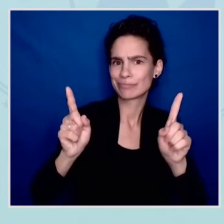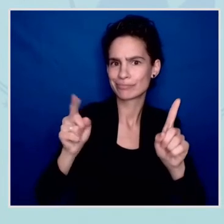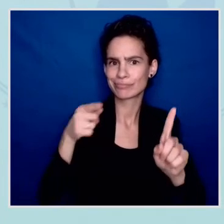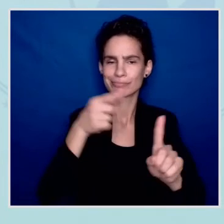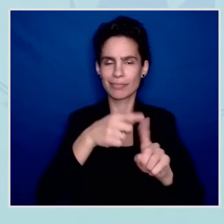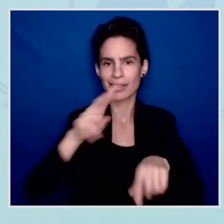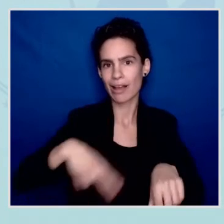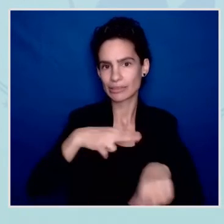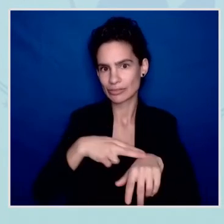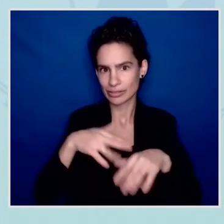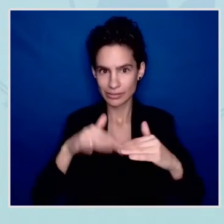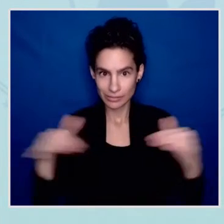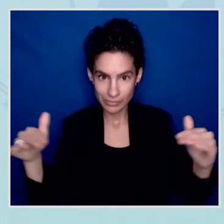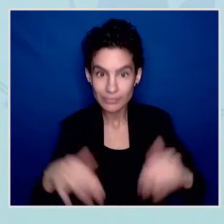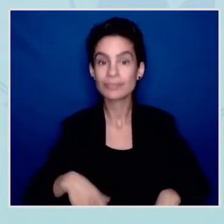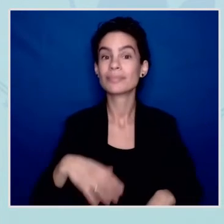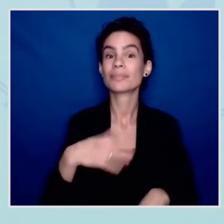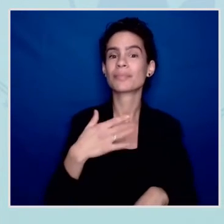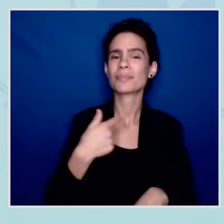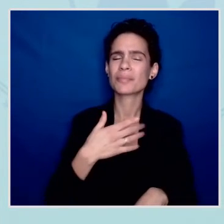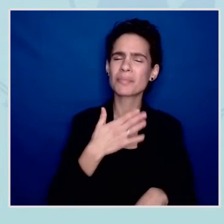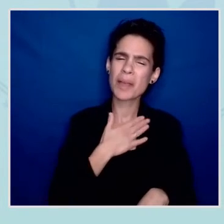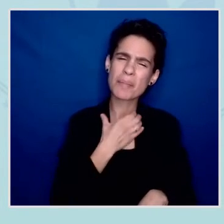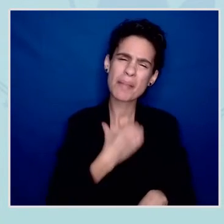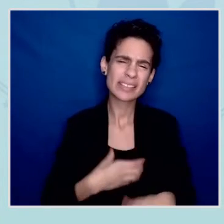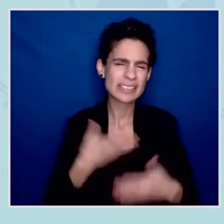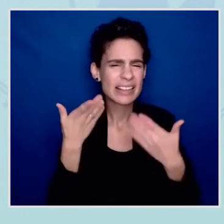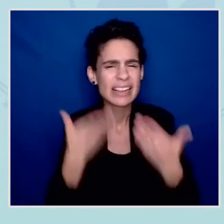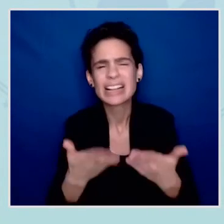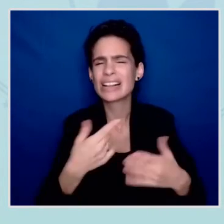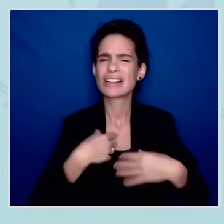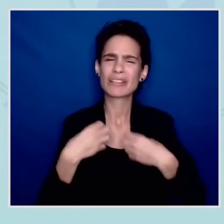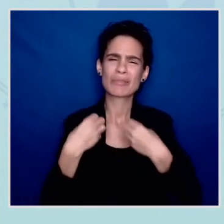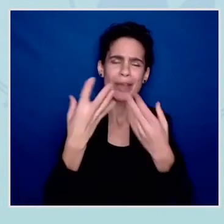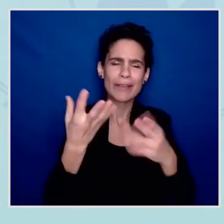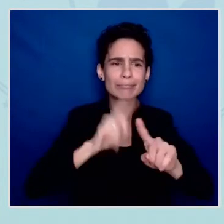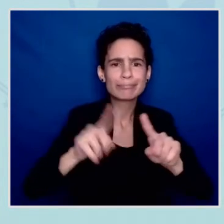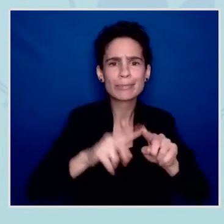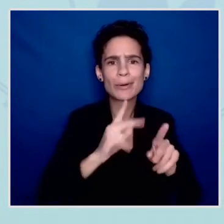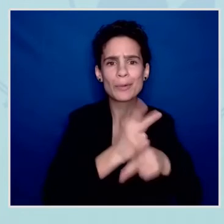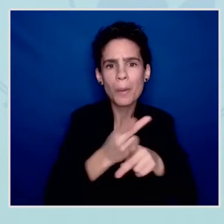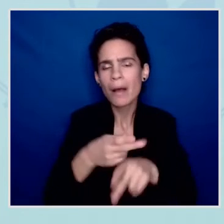AT THE U.S. SMALL BUSINESS ADMINISTRATION, I WAS HONORED TO HELP MAKE A DIFFERENCE ON A